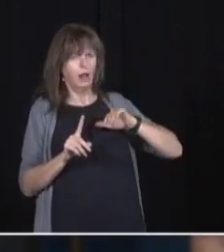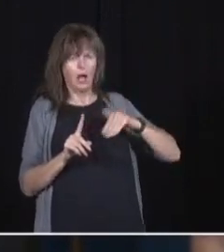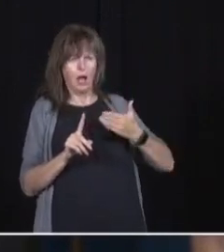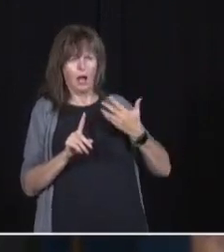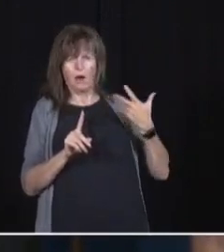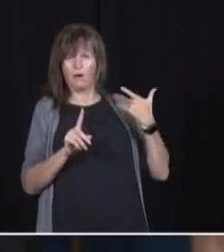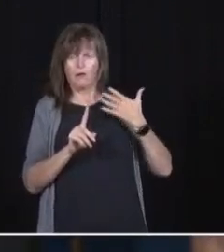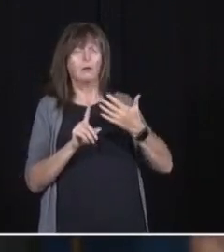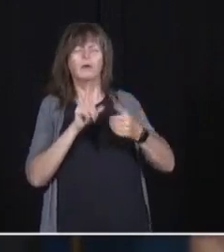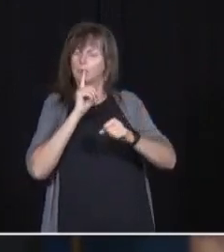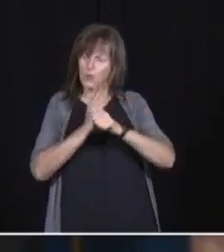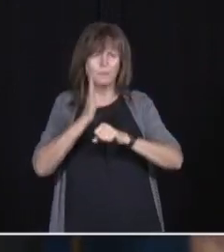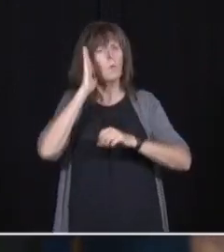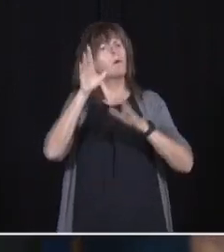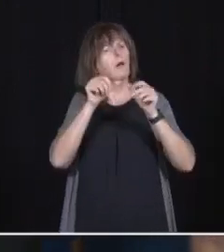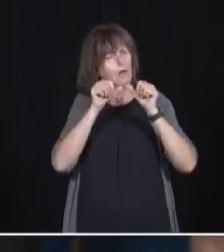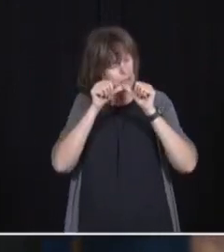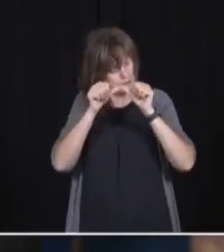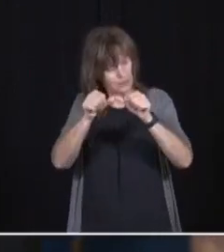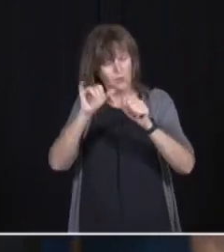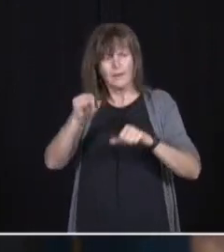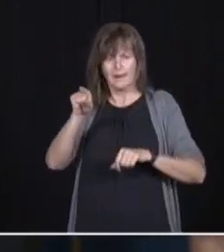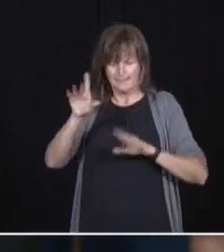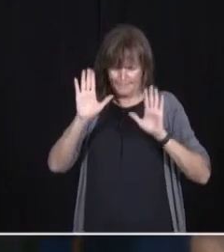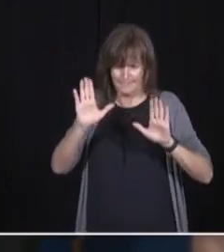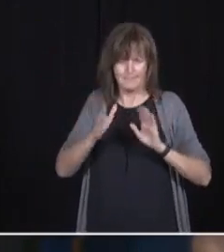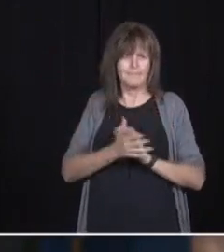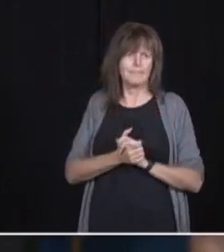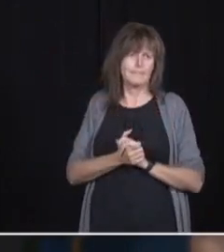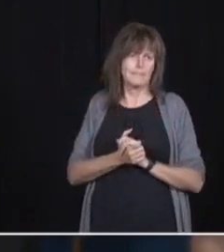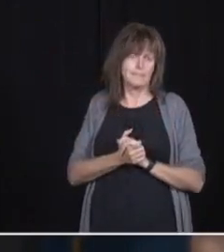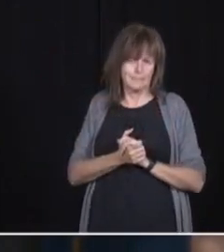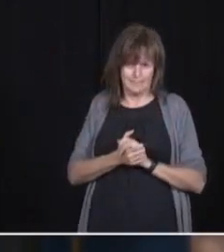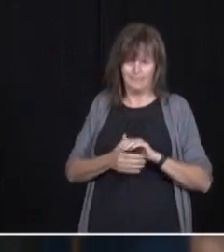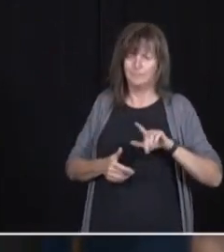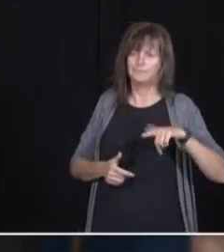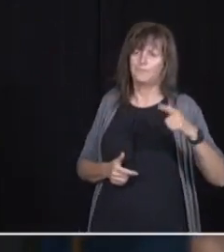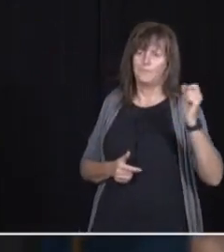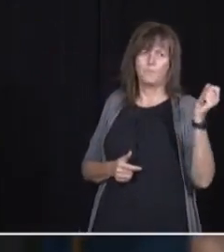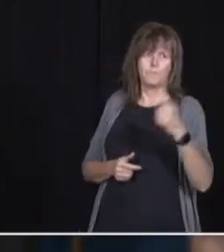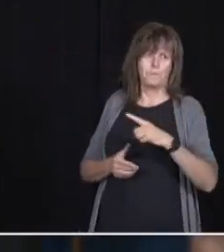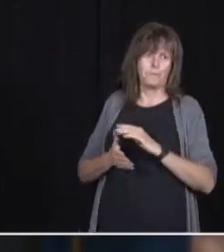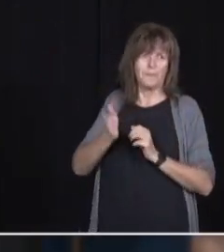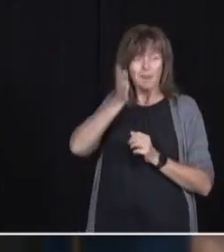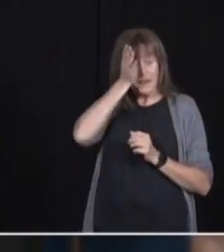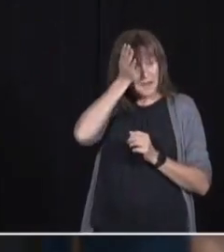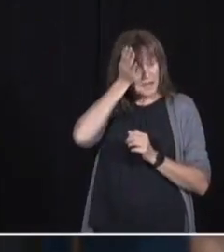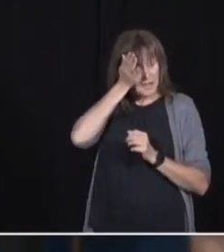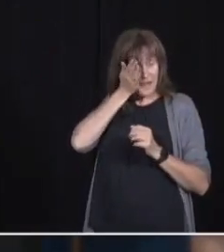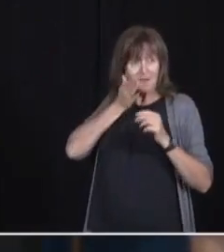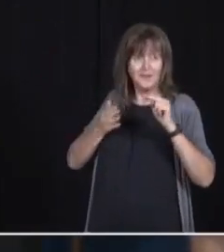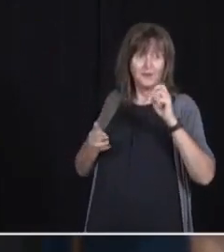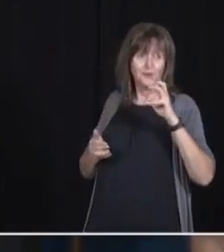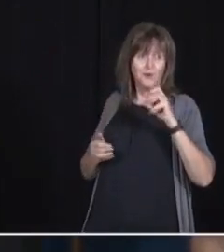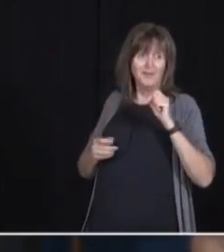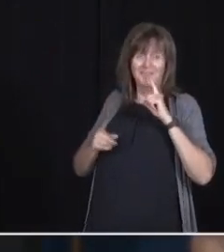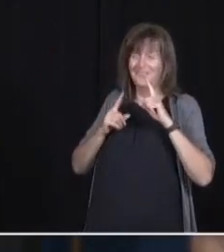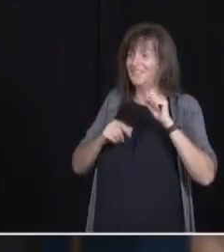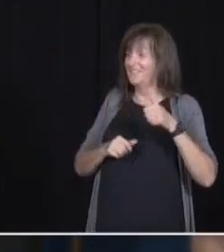This community help will be built. It is going to be part of the plan and we are just waiting for options. But you are right.